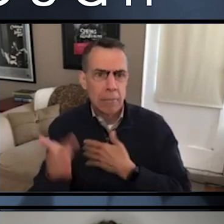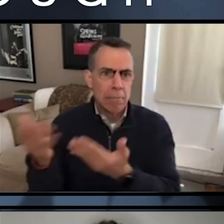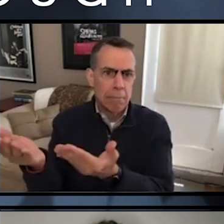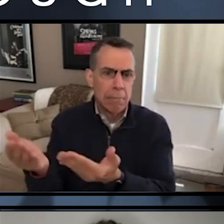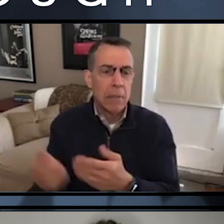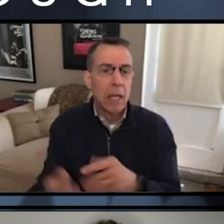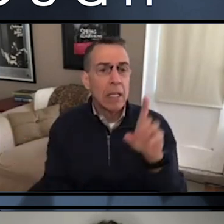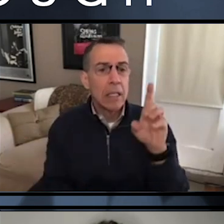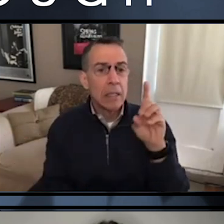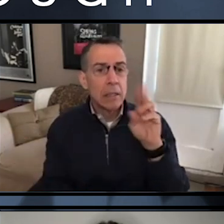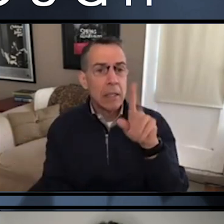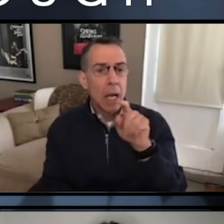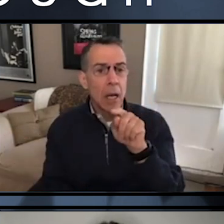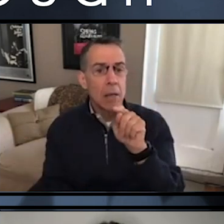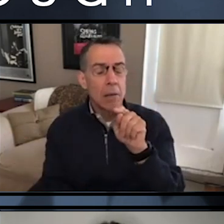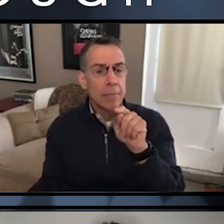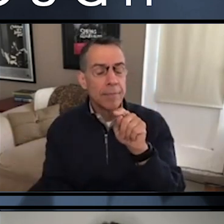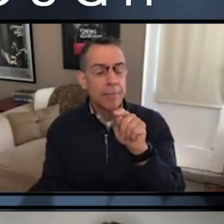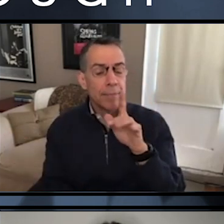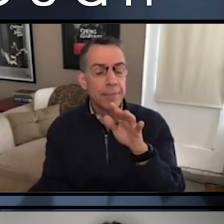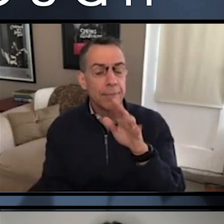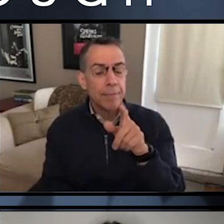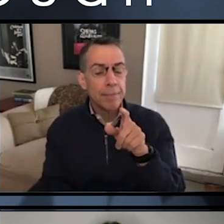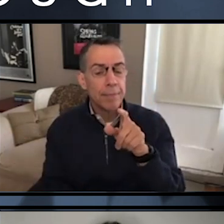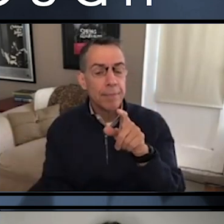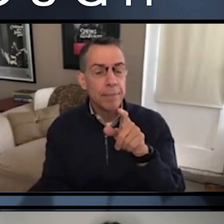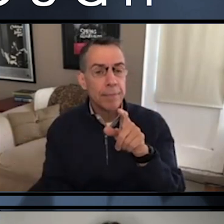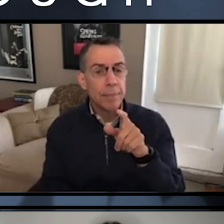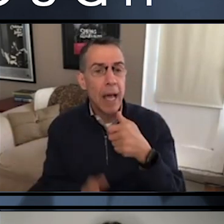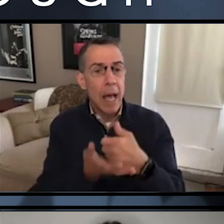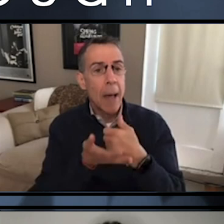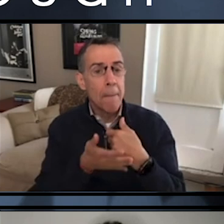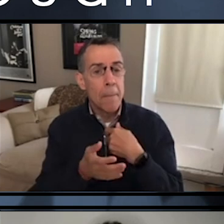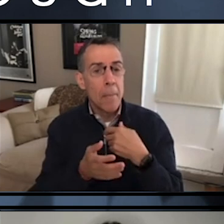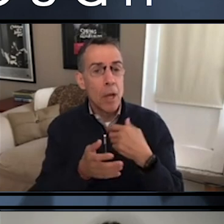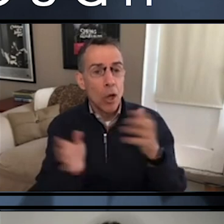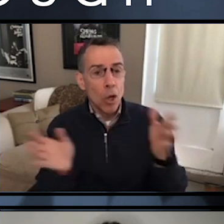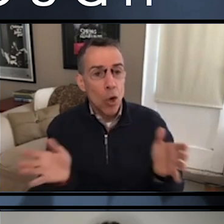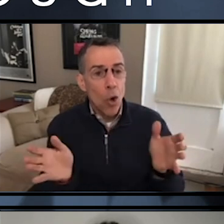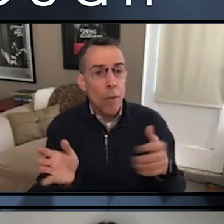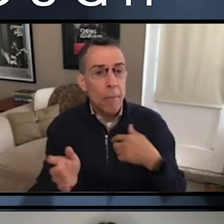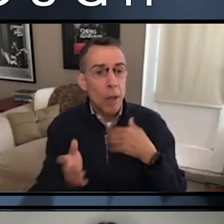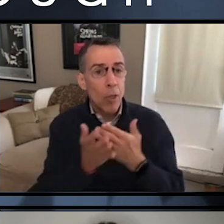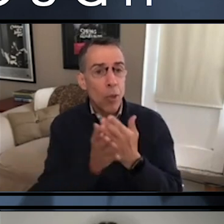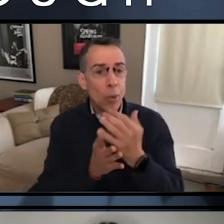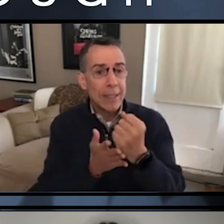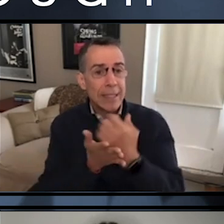Doug, you know, helping me out, coaching me through like scenes, the bus